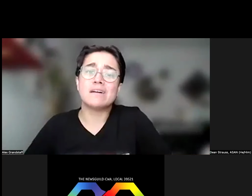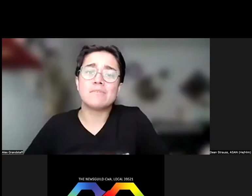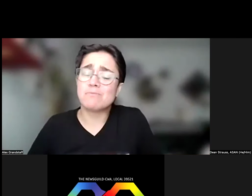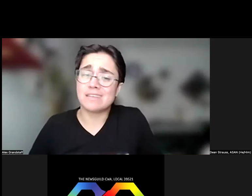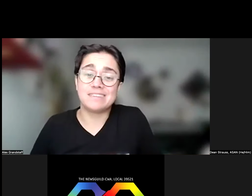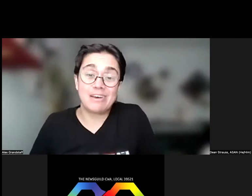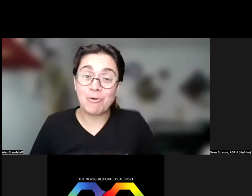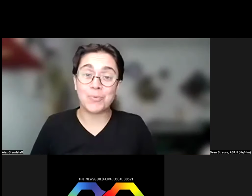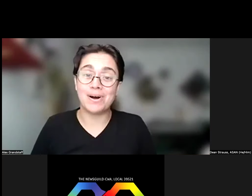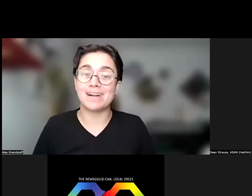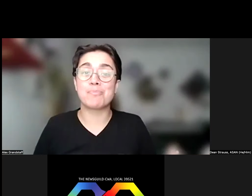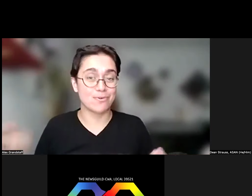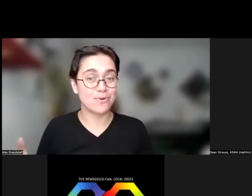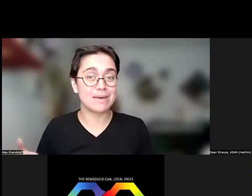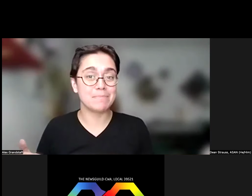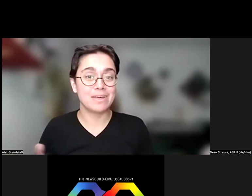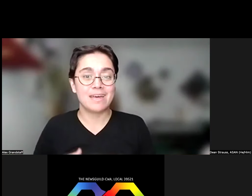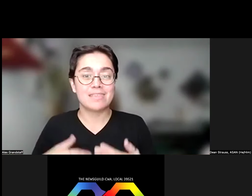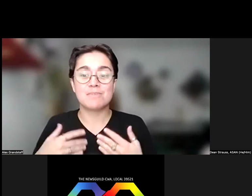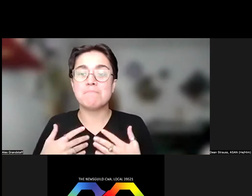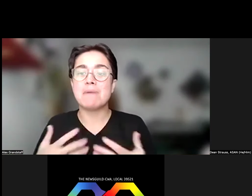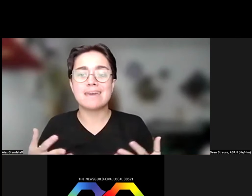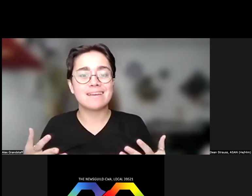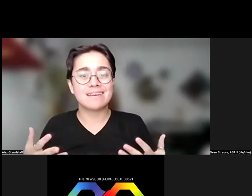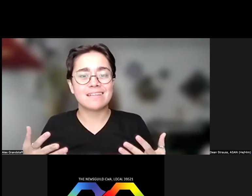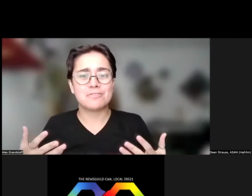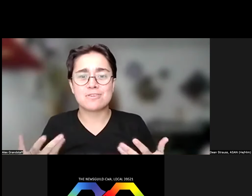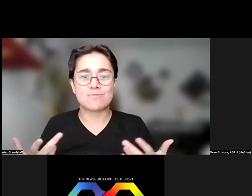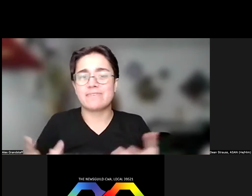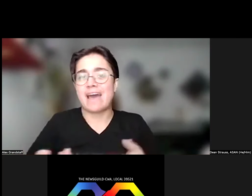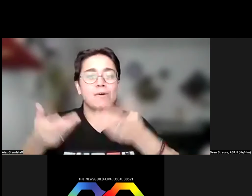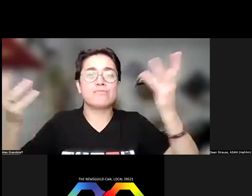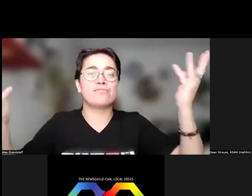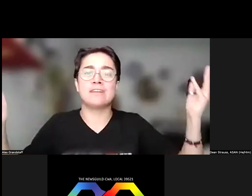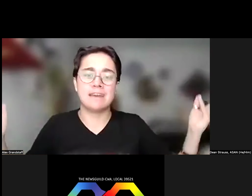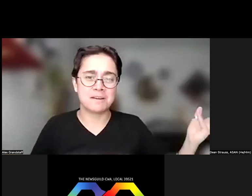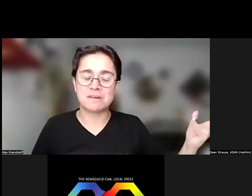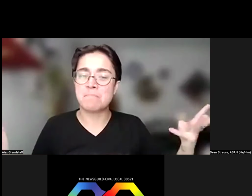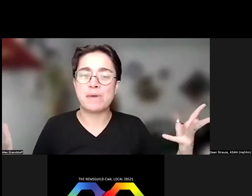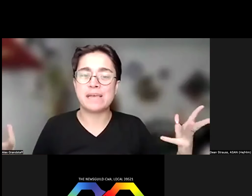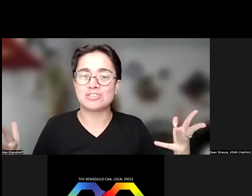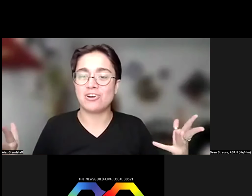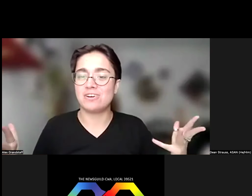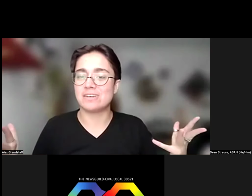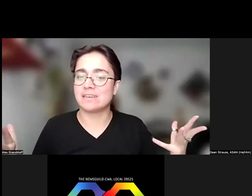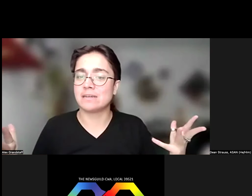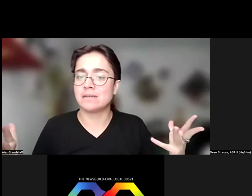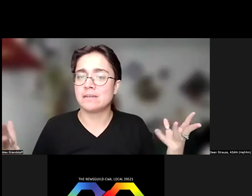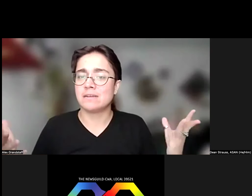build off of when they are creating policies. And also, when they are creating the programs. We really do not want a program to be made